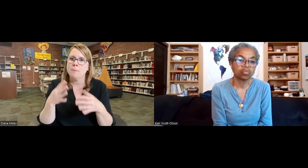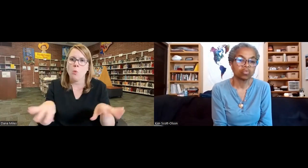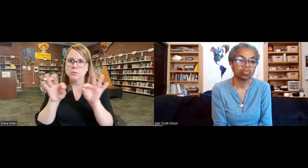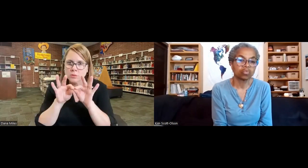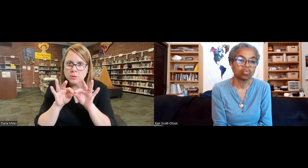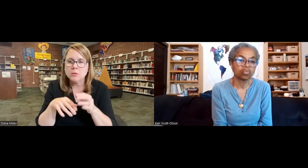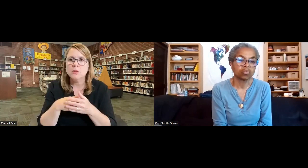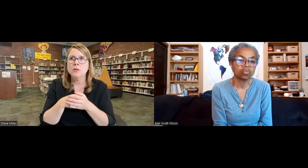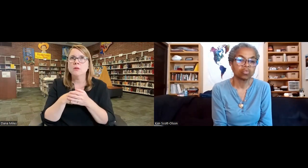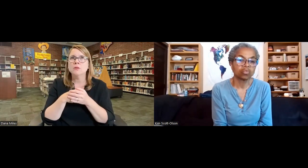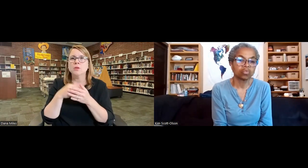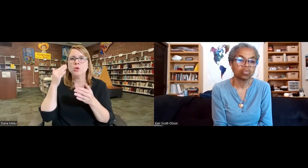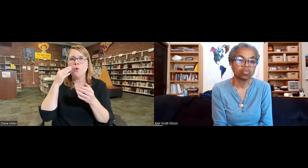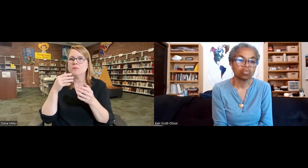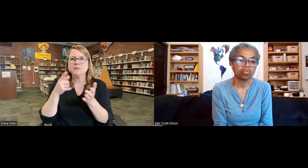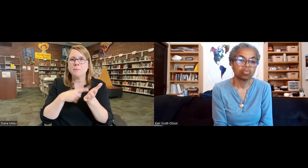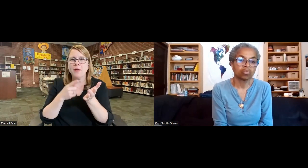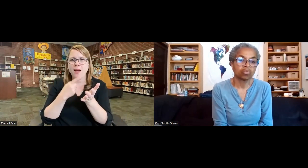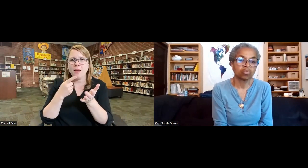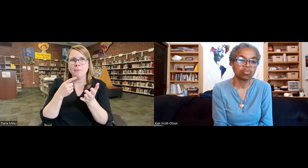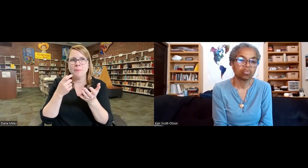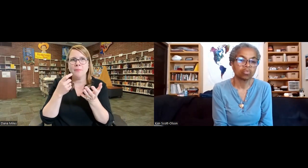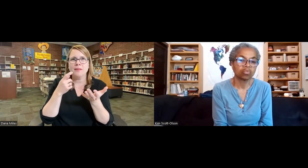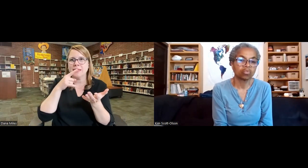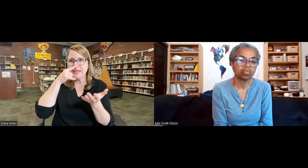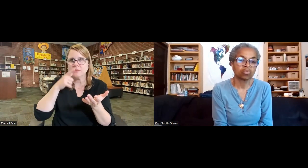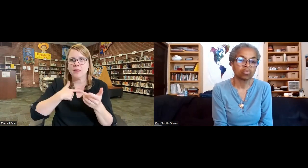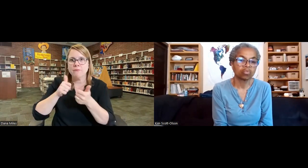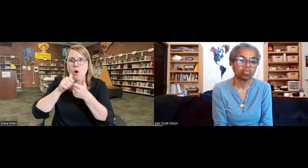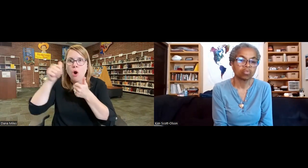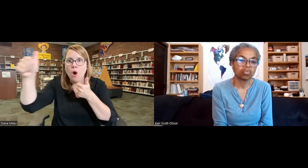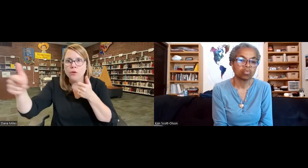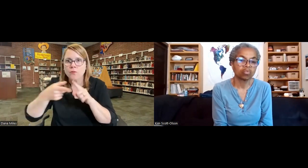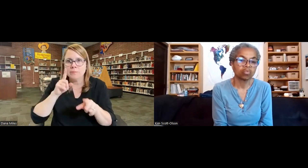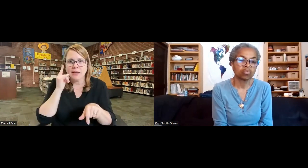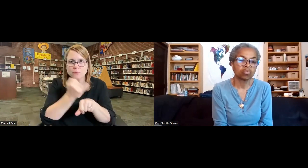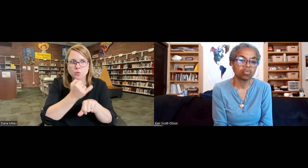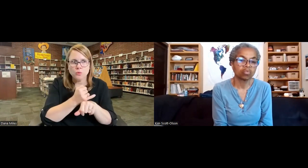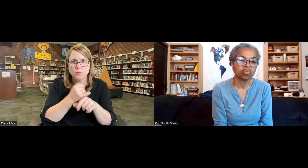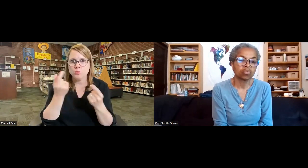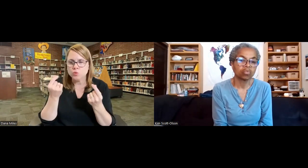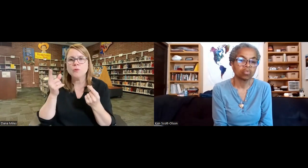Okay, so your project is extremely important. You know, sometimes kids live quite far